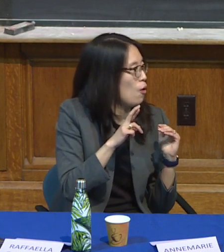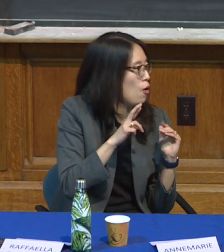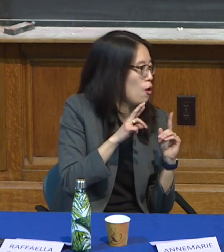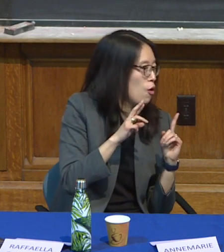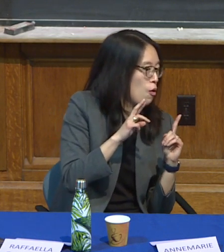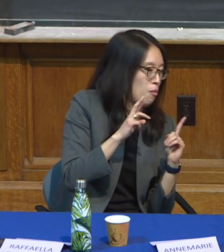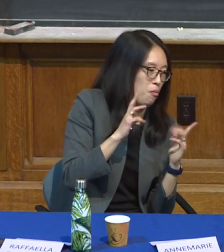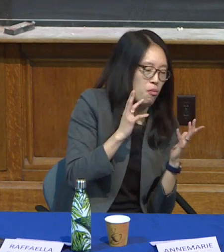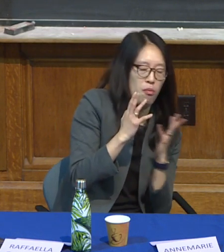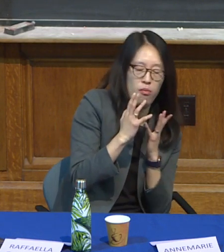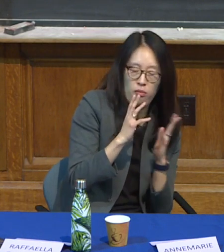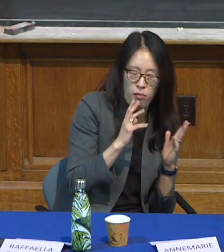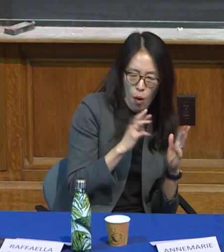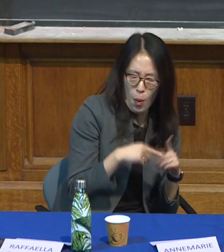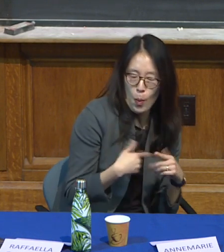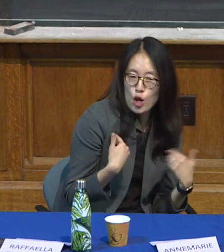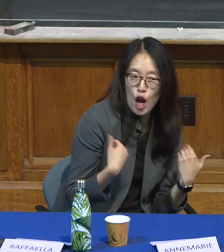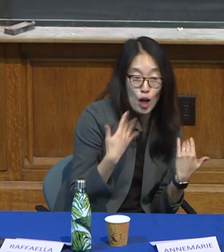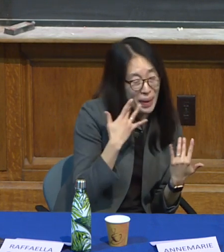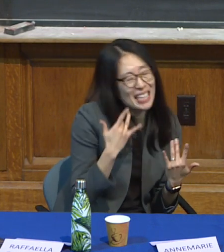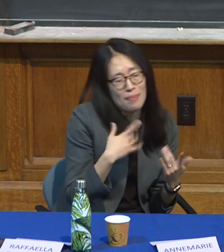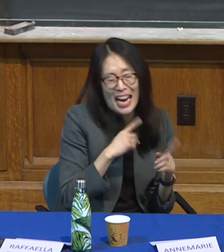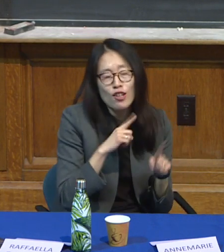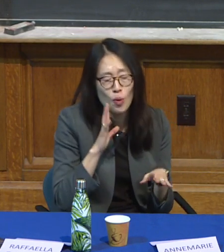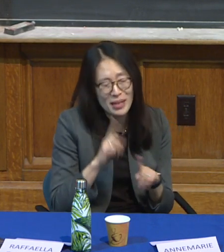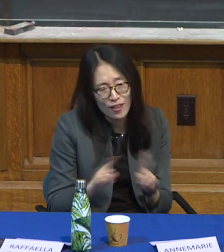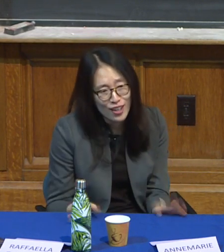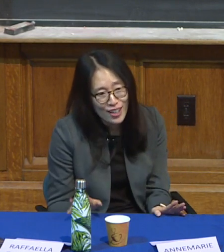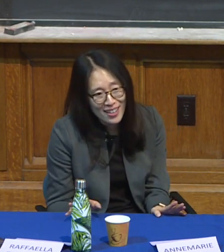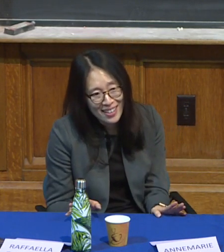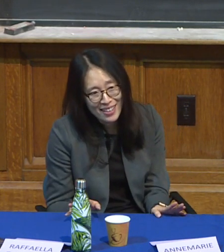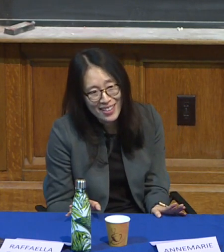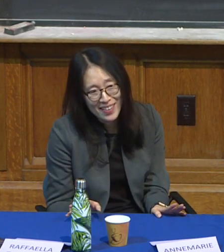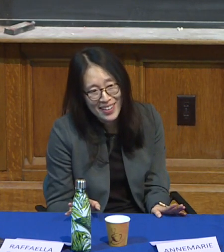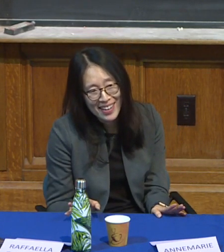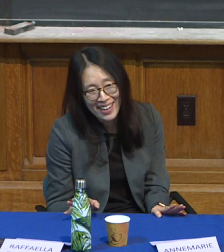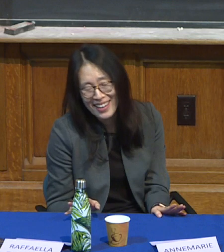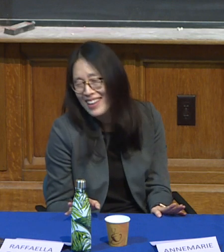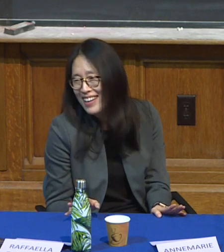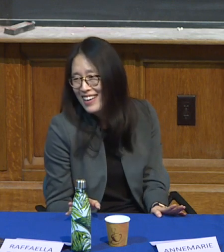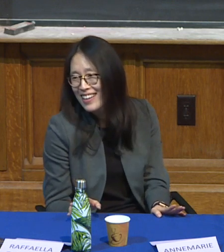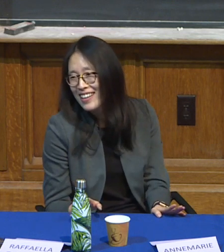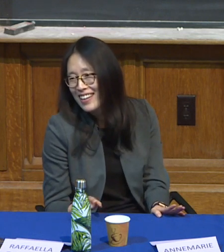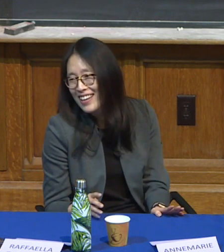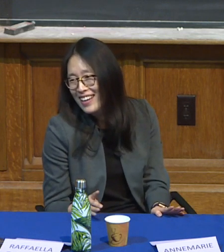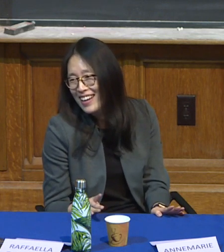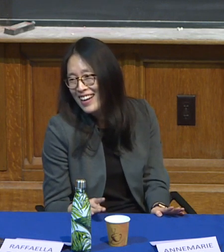that prejudice as adults or when we were younger because my answer would be different in those two contexts.